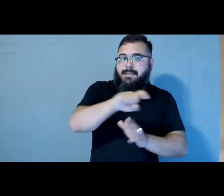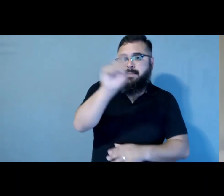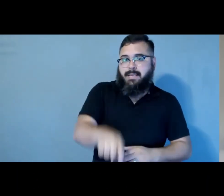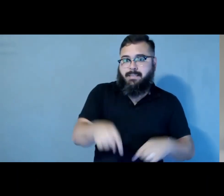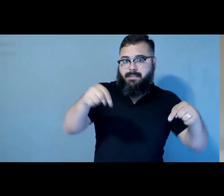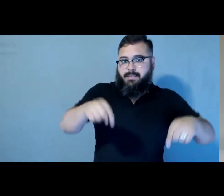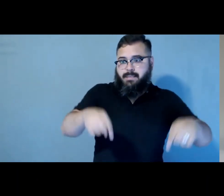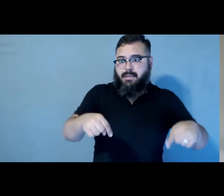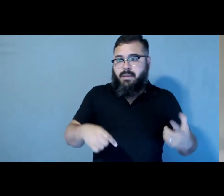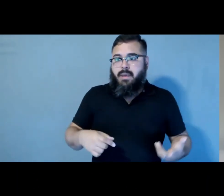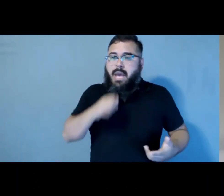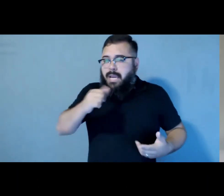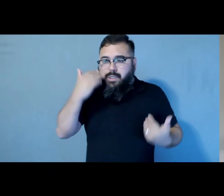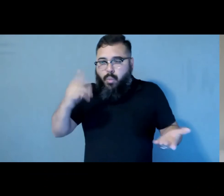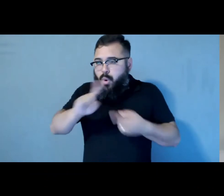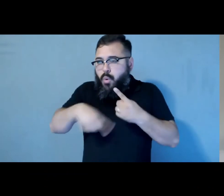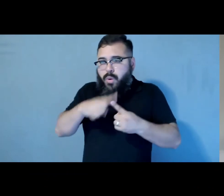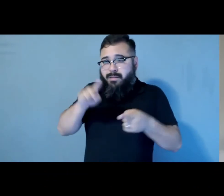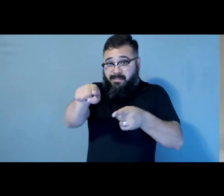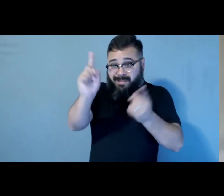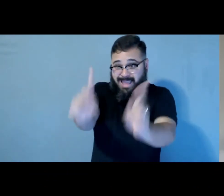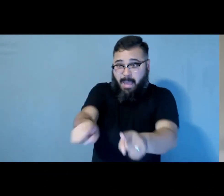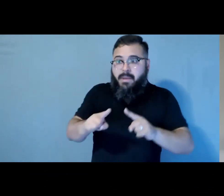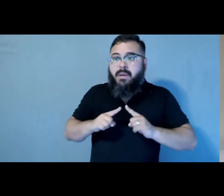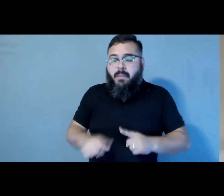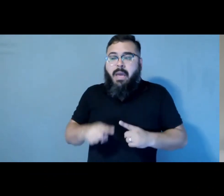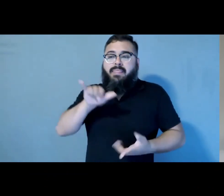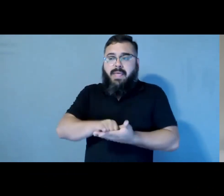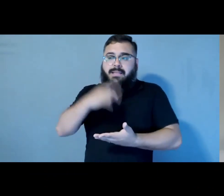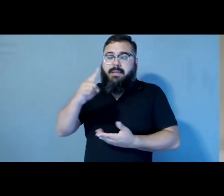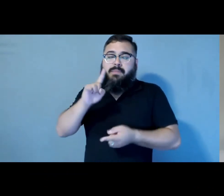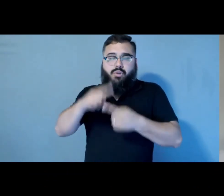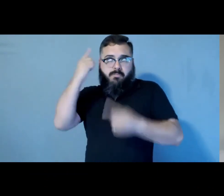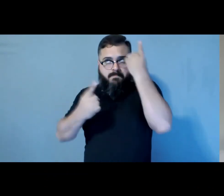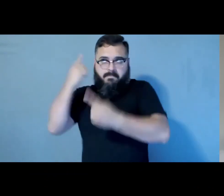So I'm not sure when this happened, but that's something to consider before filing a complaint with the EEOC.